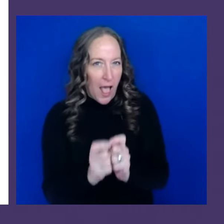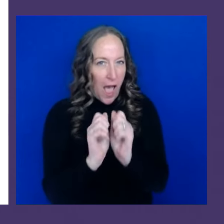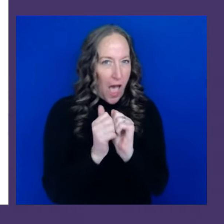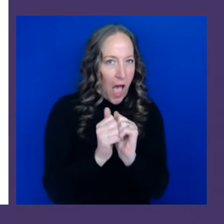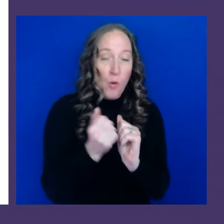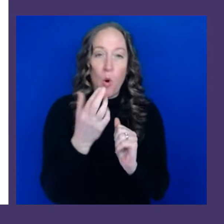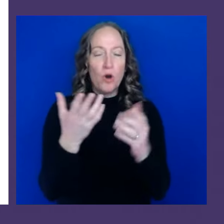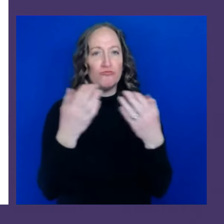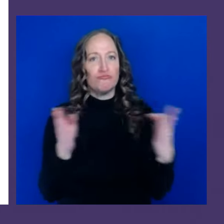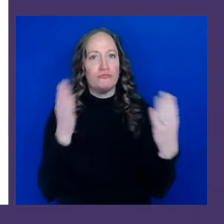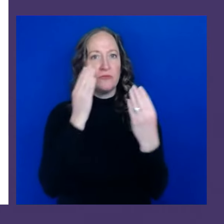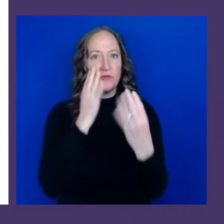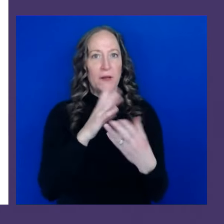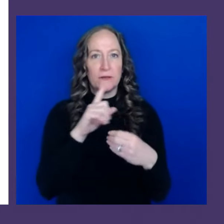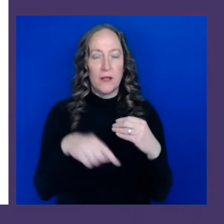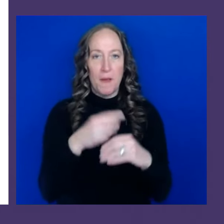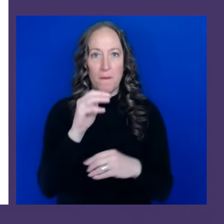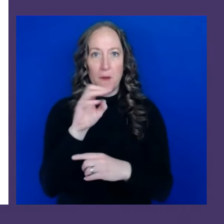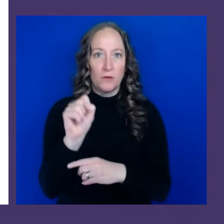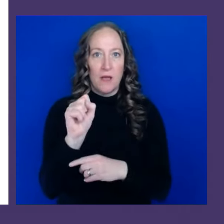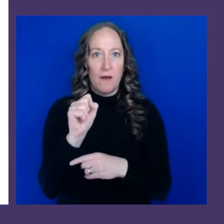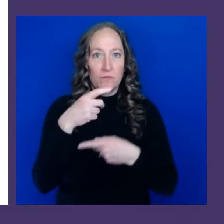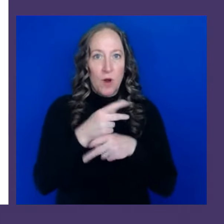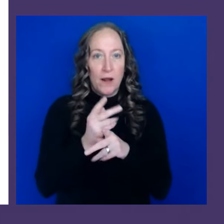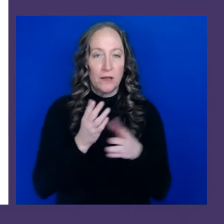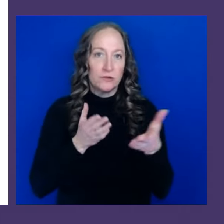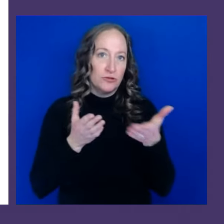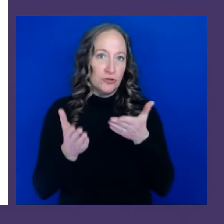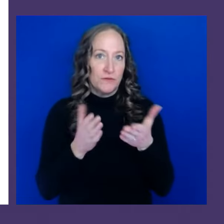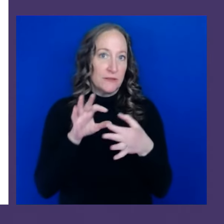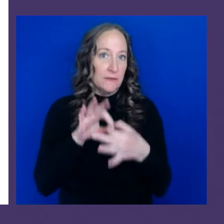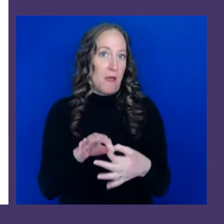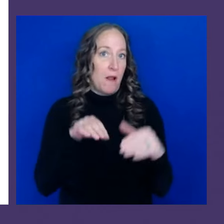Microsoft's products and services regarding accessibility topics.